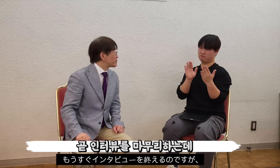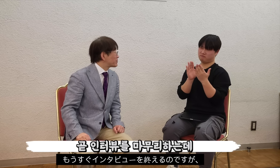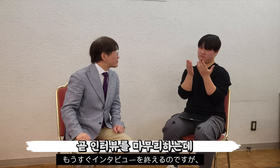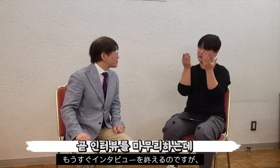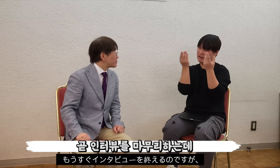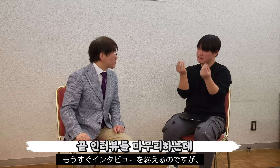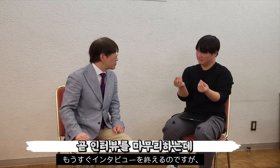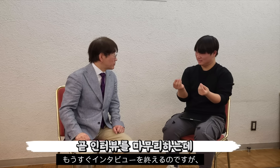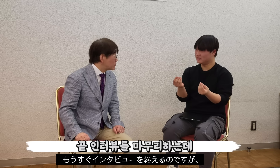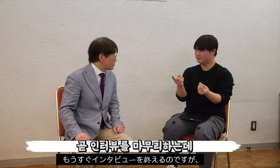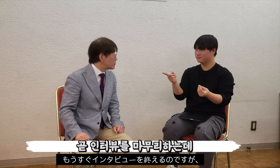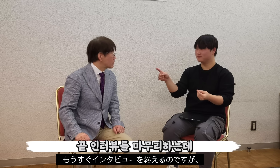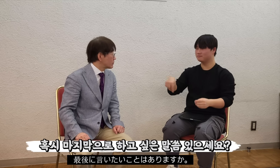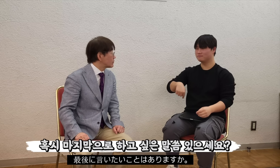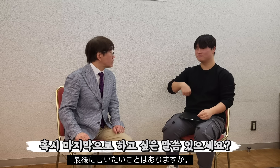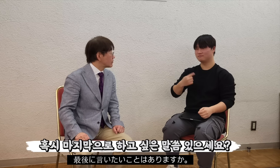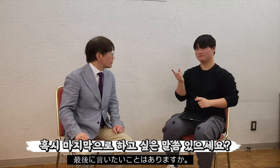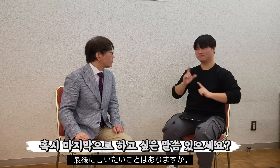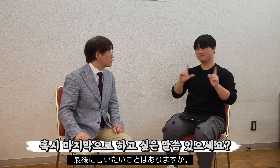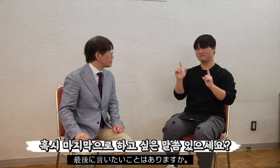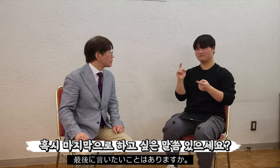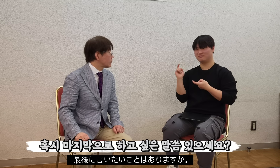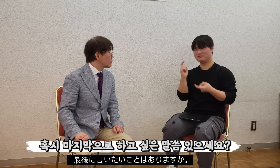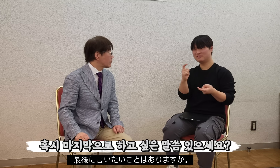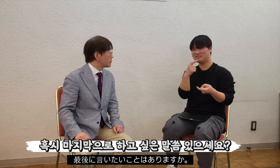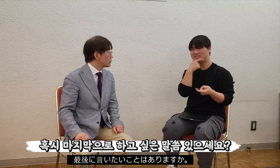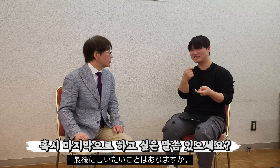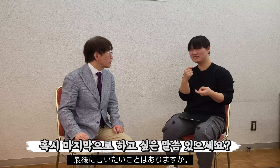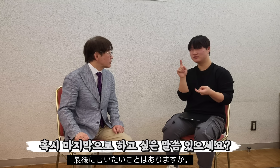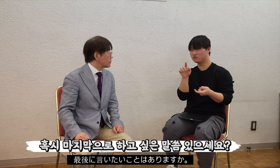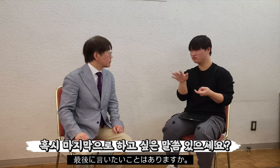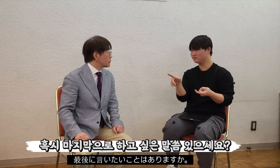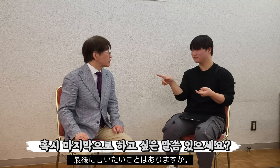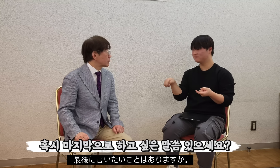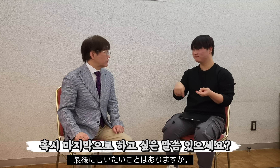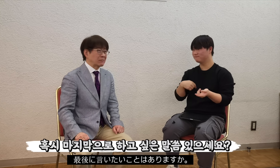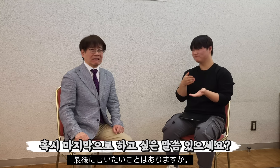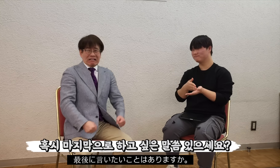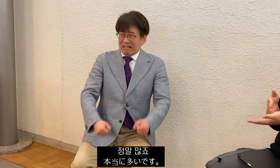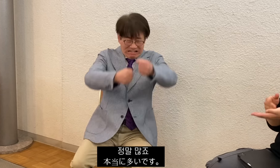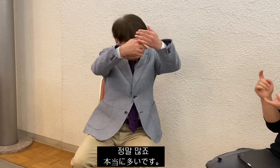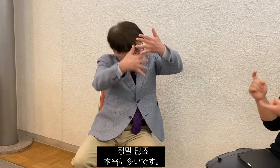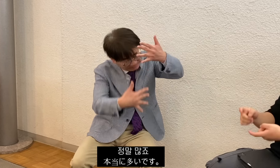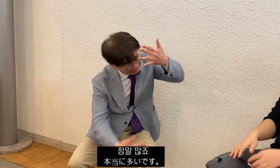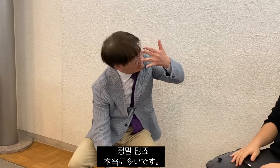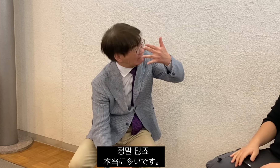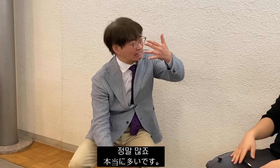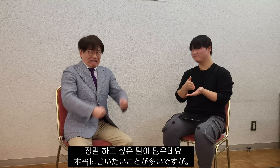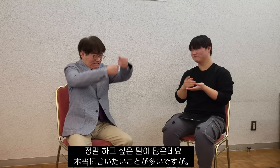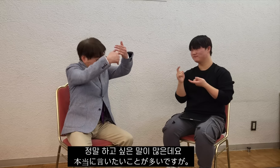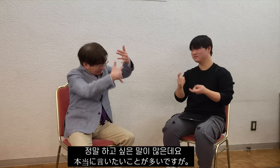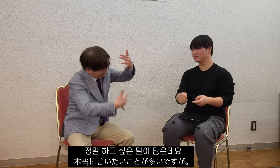The interview will be over soon. Do you have any last words? There are so many things.